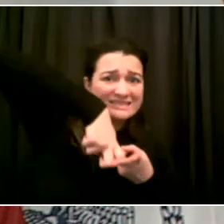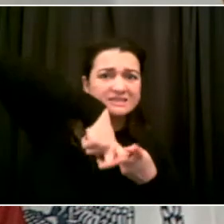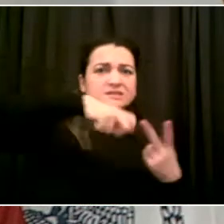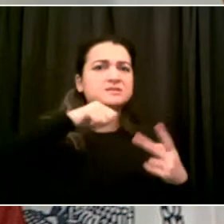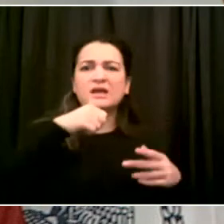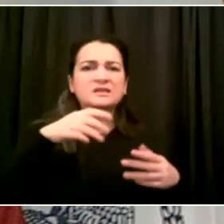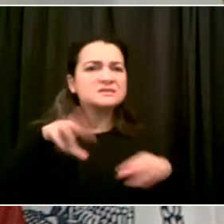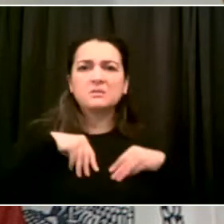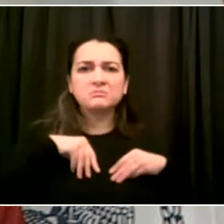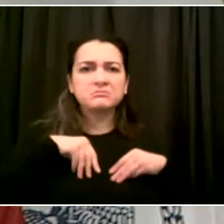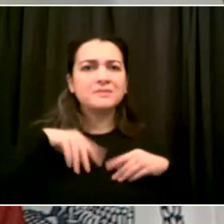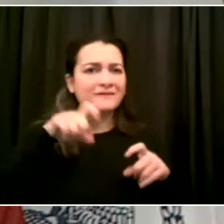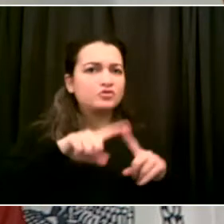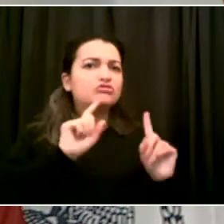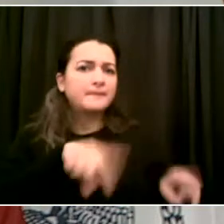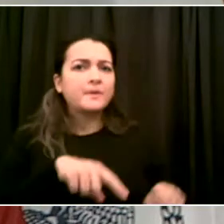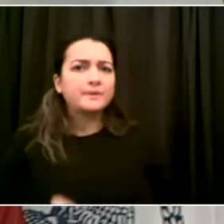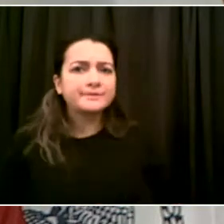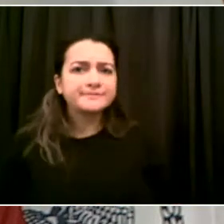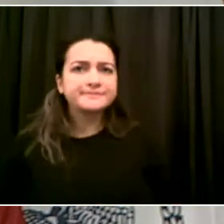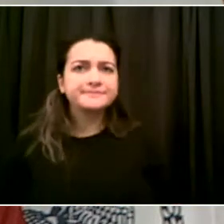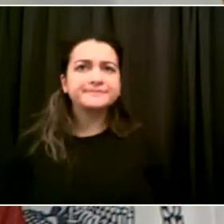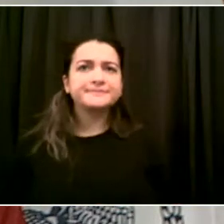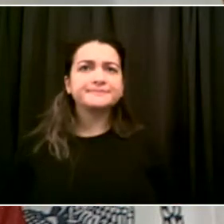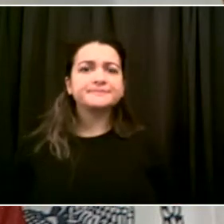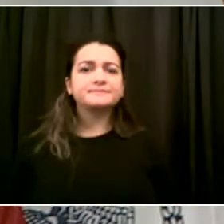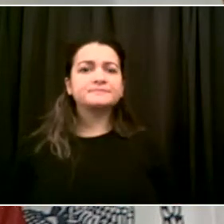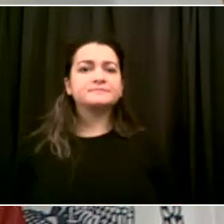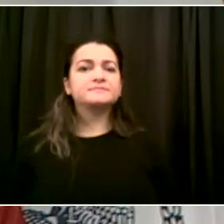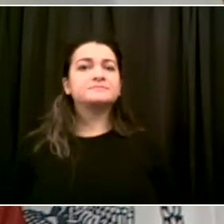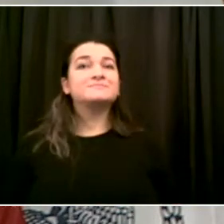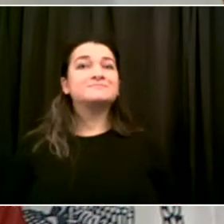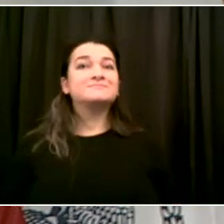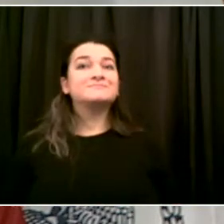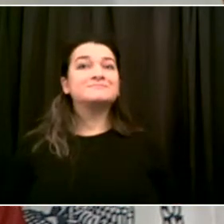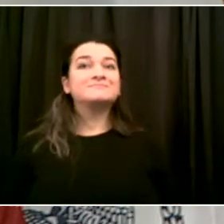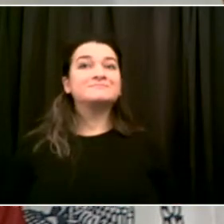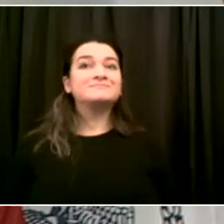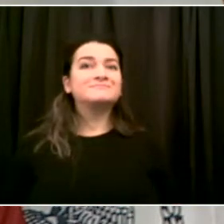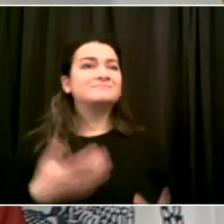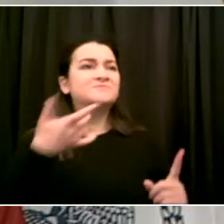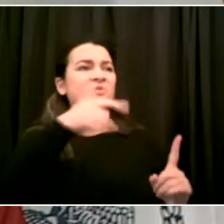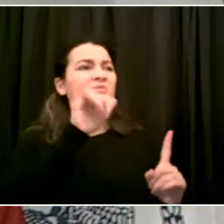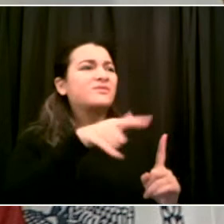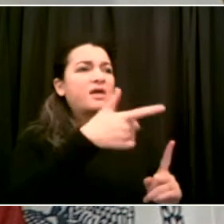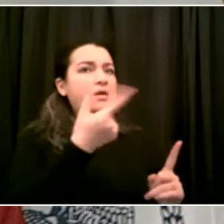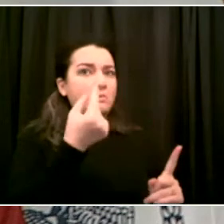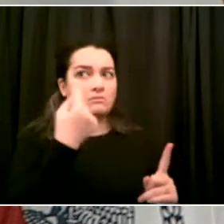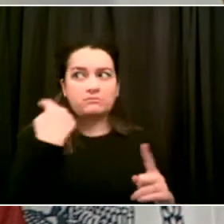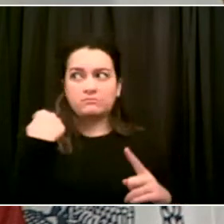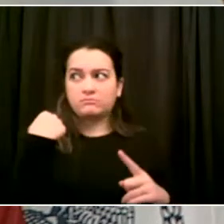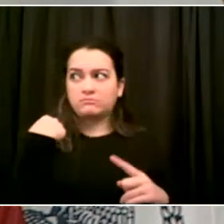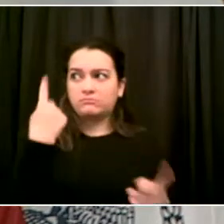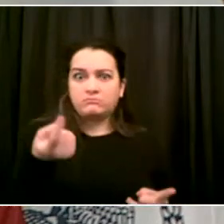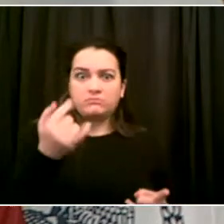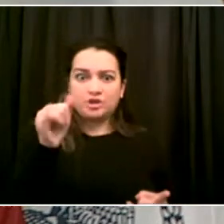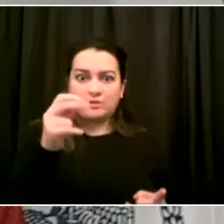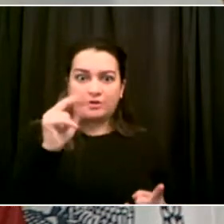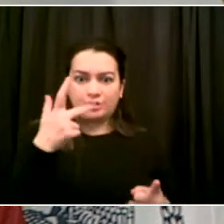SEEN? THE OFFICER WAS MODIFIED THAT CERTAINLY